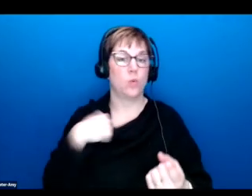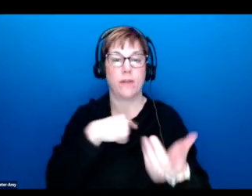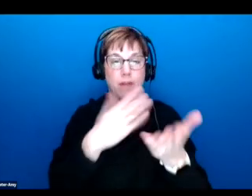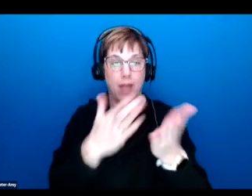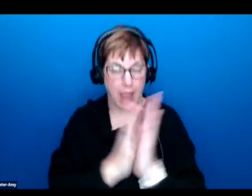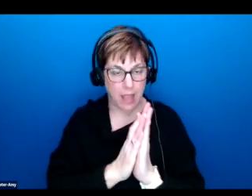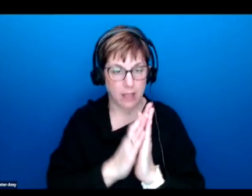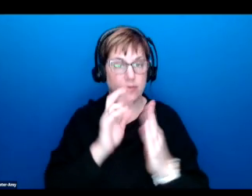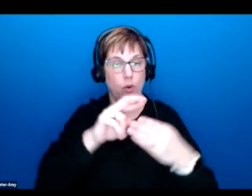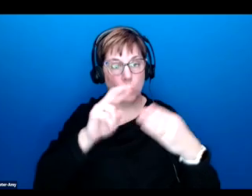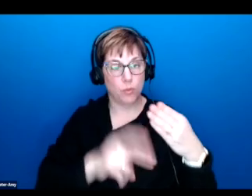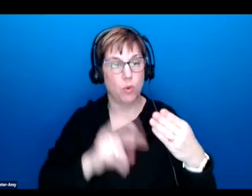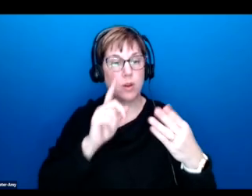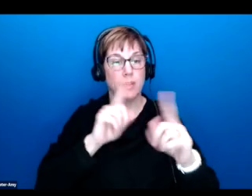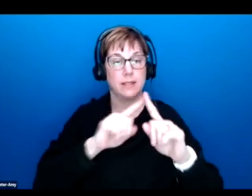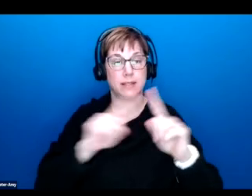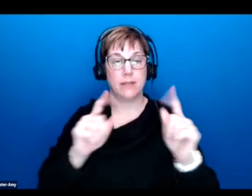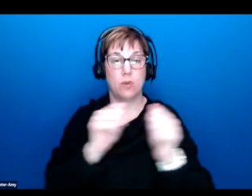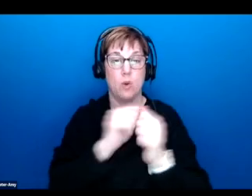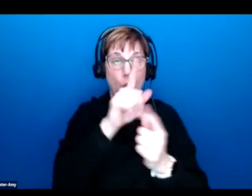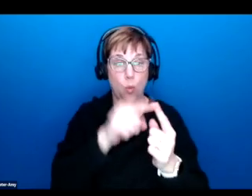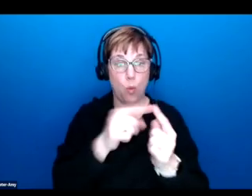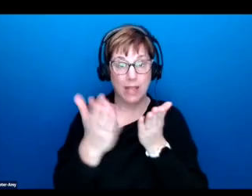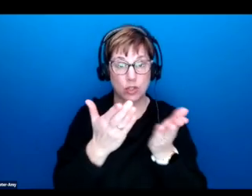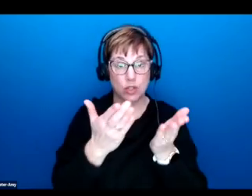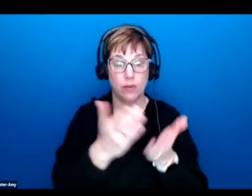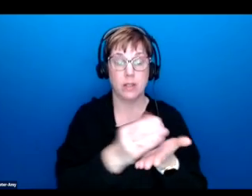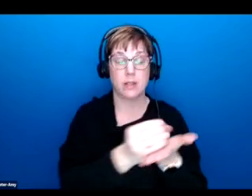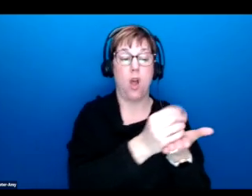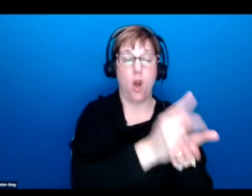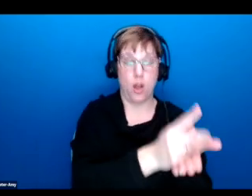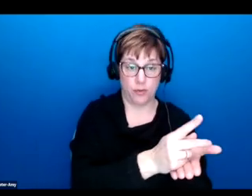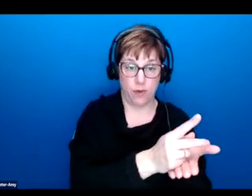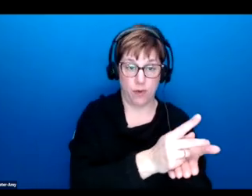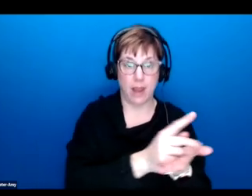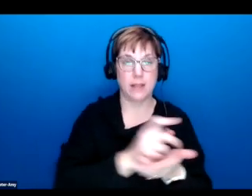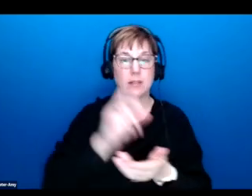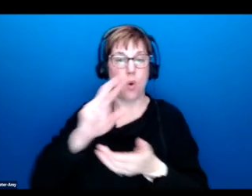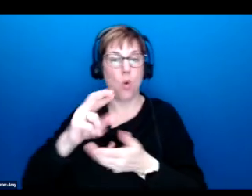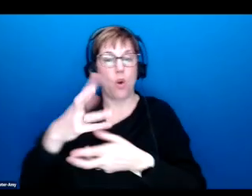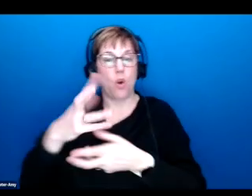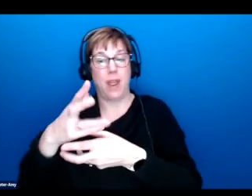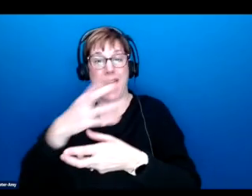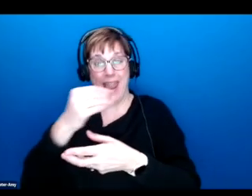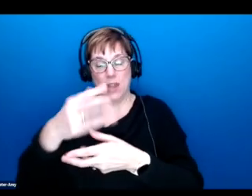the difference between when services are authorized versus when they are received or utilized.